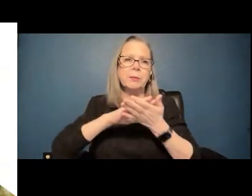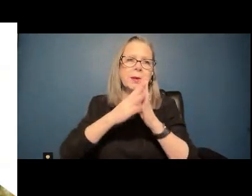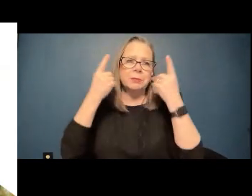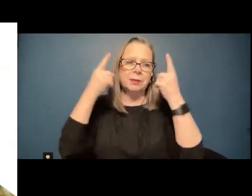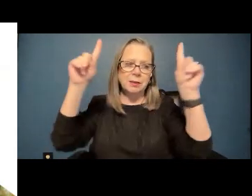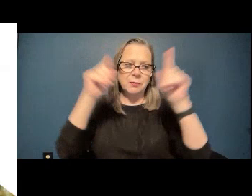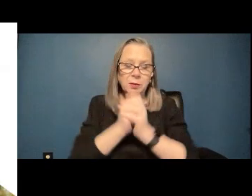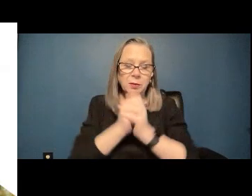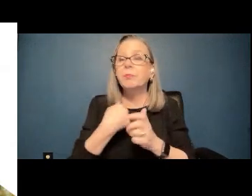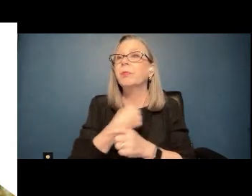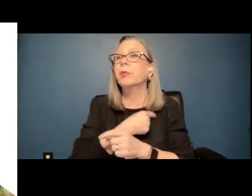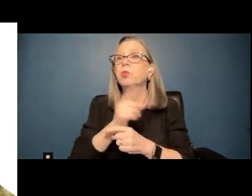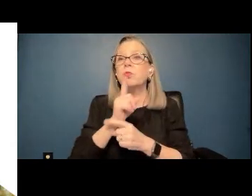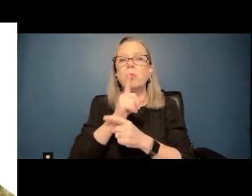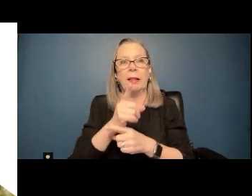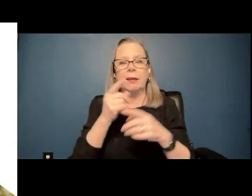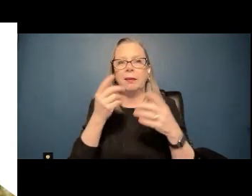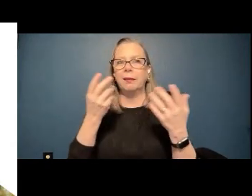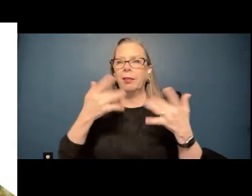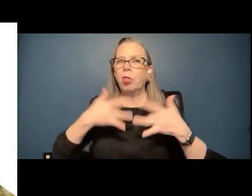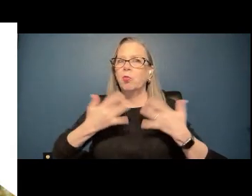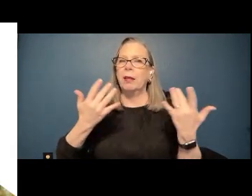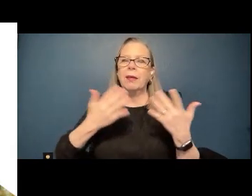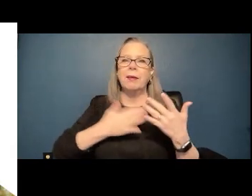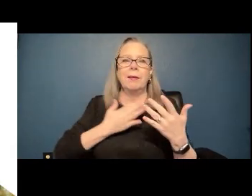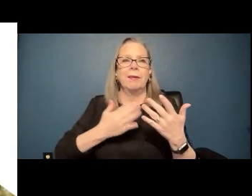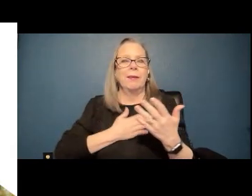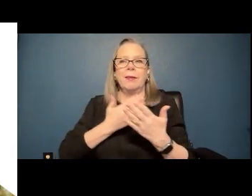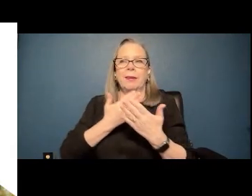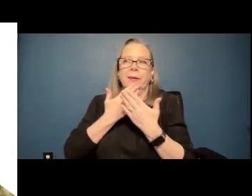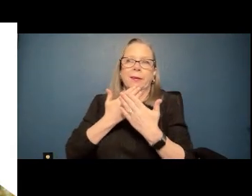We're really thrilled and thankful to serve as subject matter experts with the